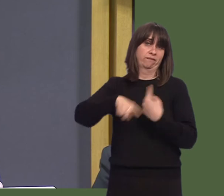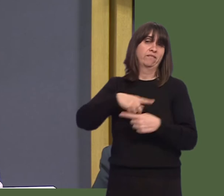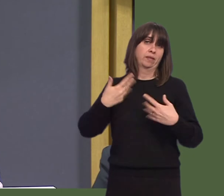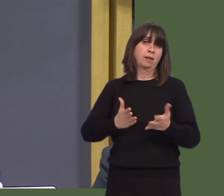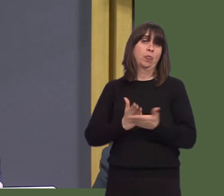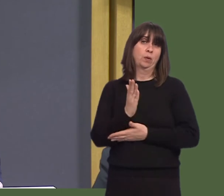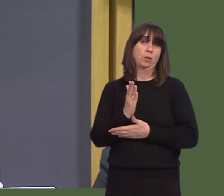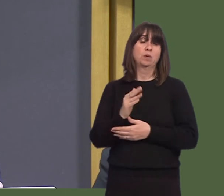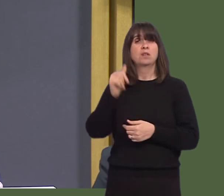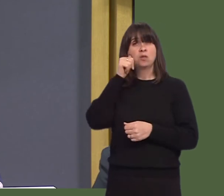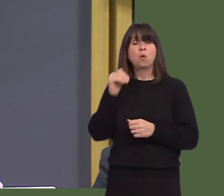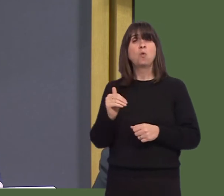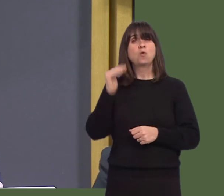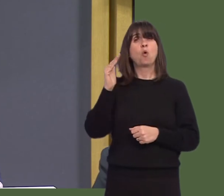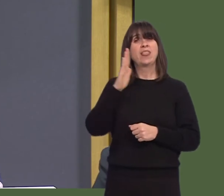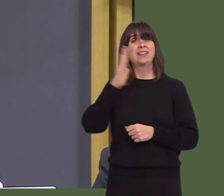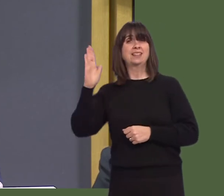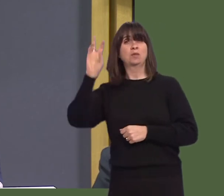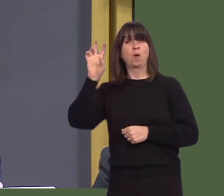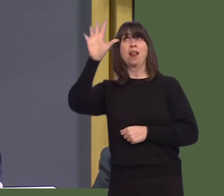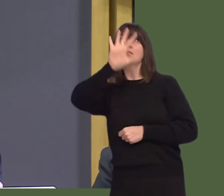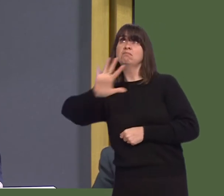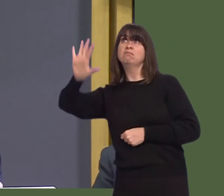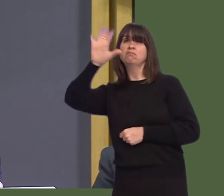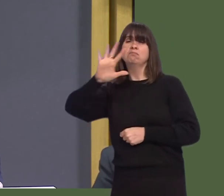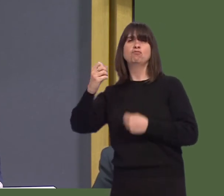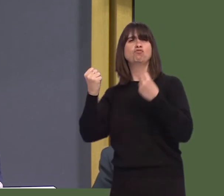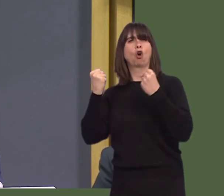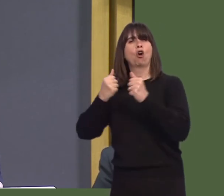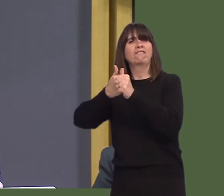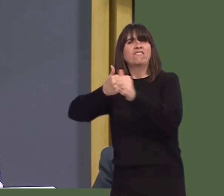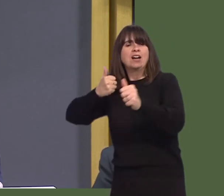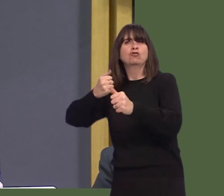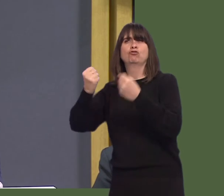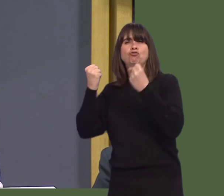Carwyn Jones AM: That's the old Welsh Development Agency model, where you have land,